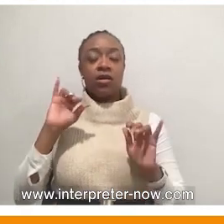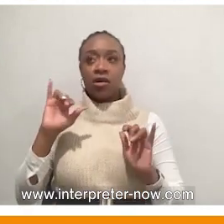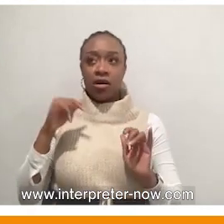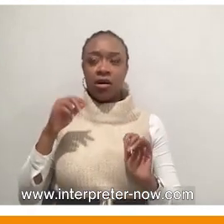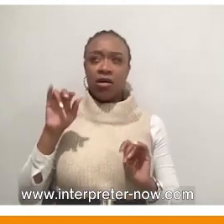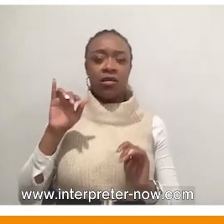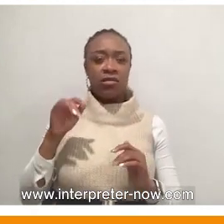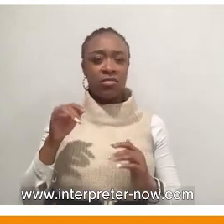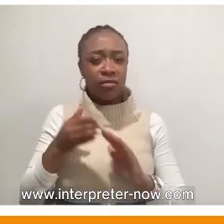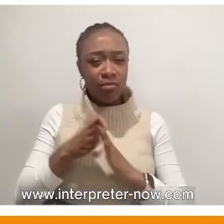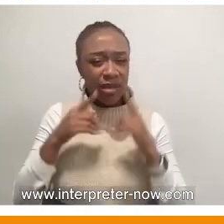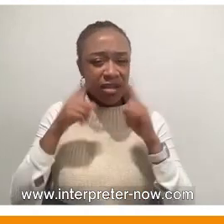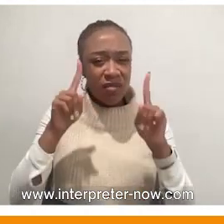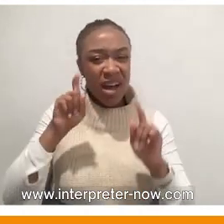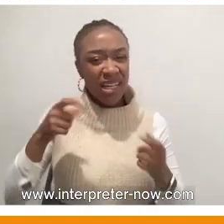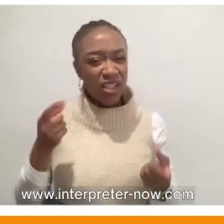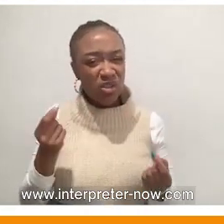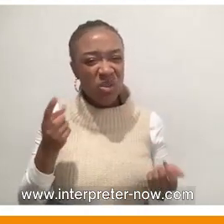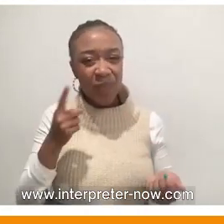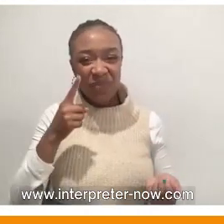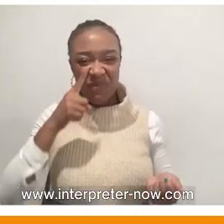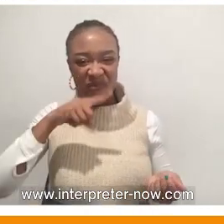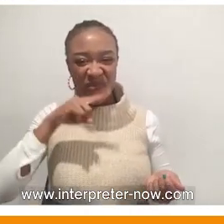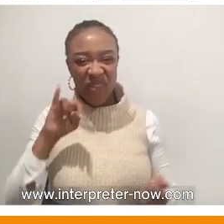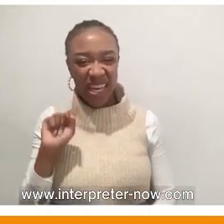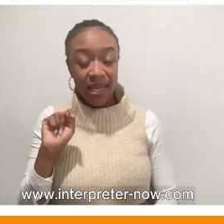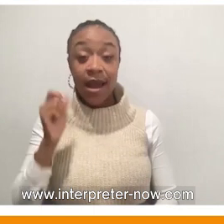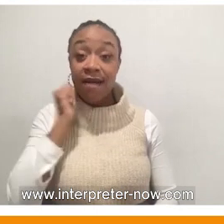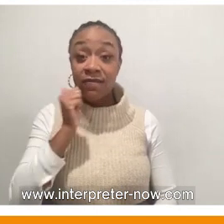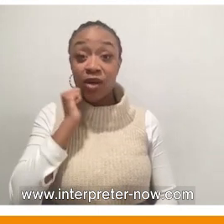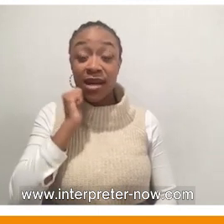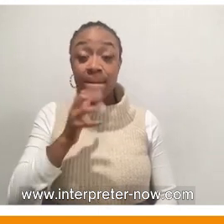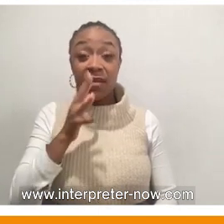Like, my family taught me, in order to be successful, I need to fake it.